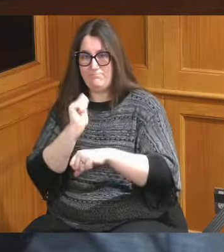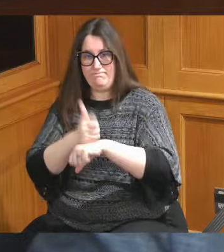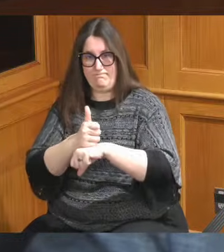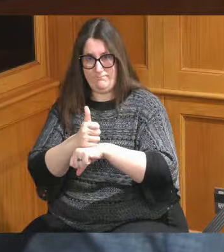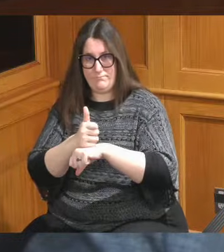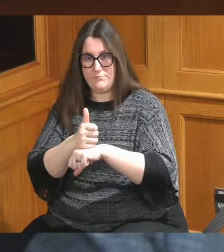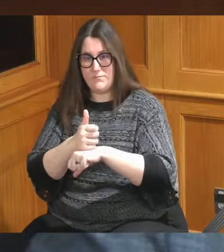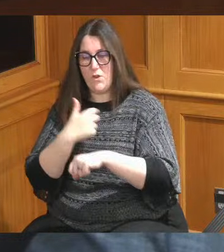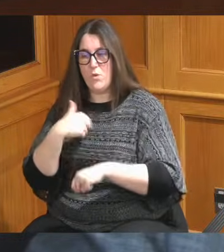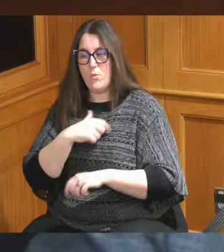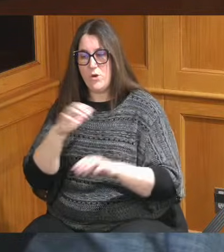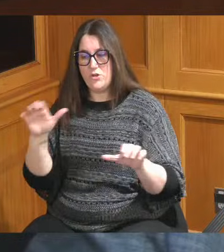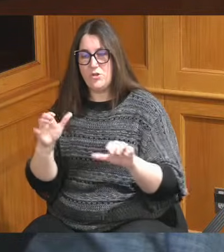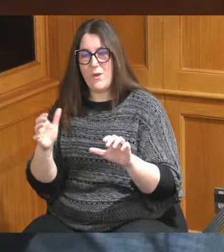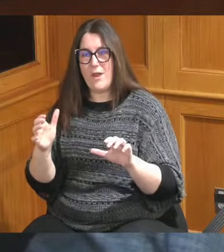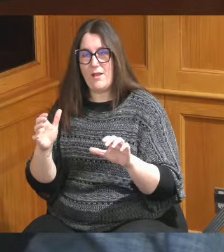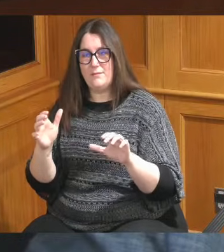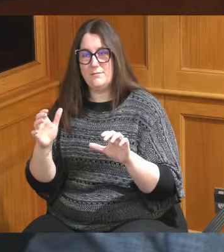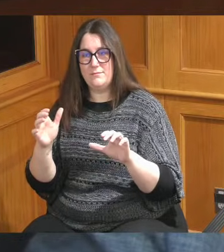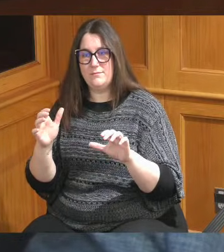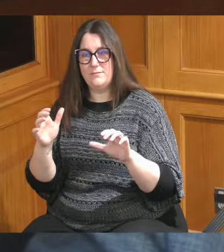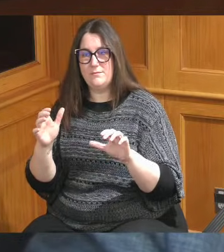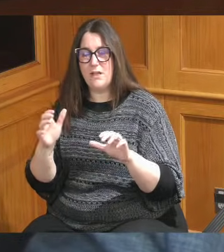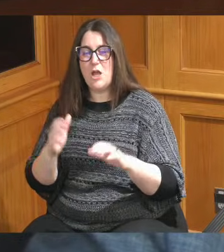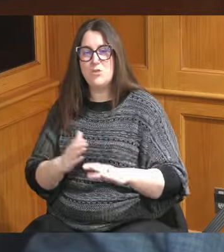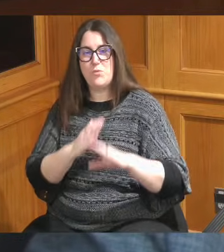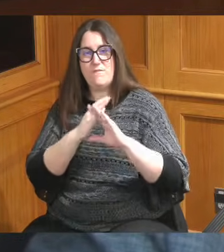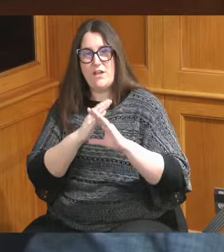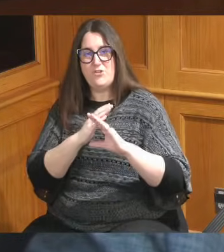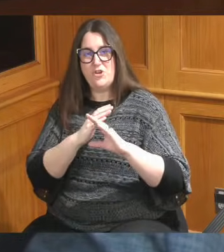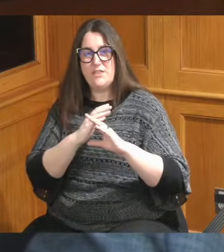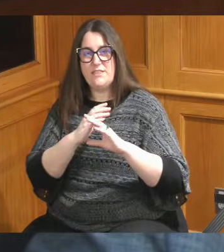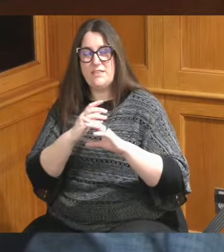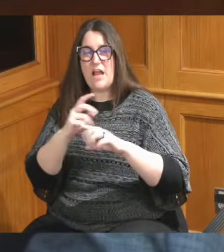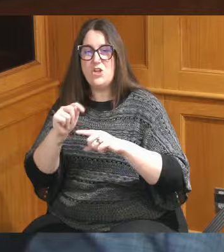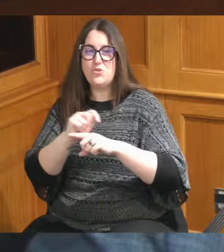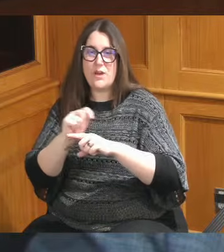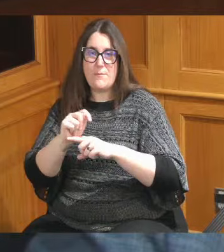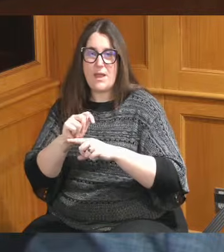we're doing collective work. it's prevention, treatment, law enforcement, public health,